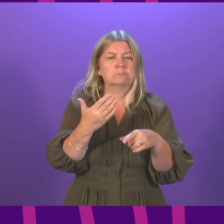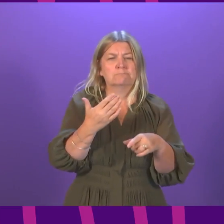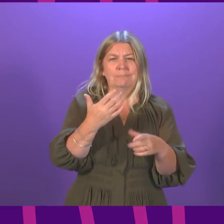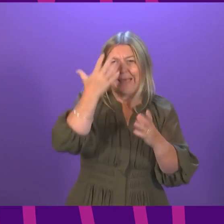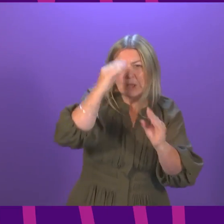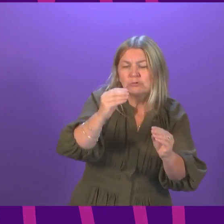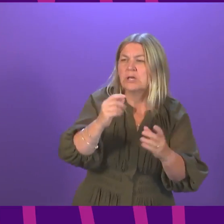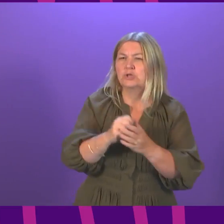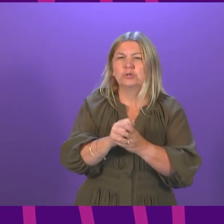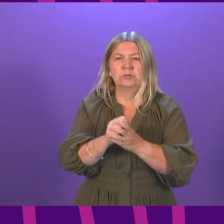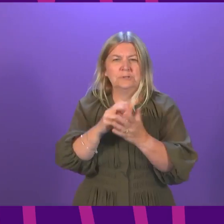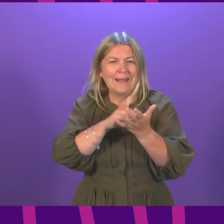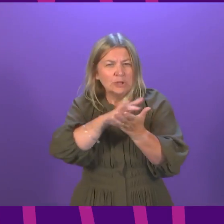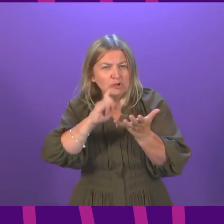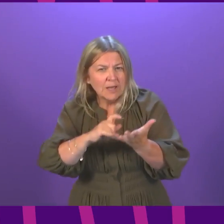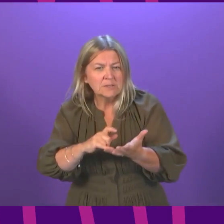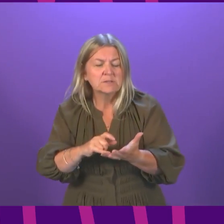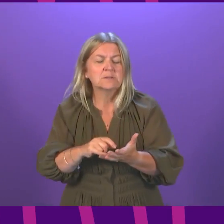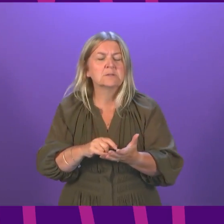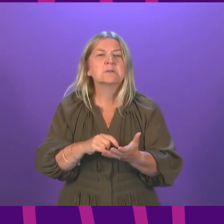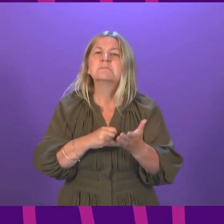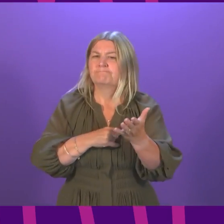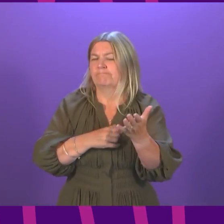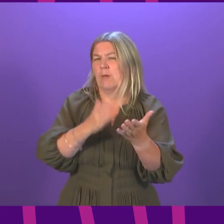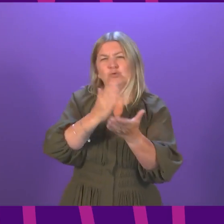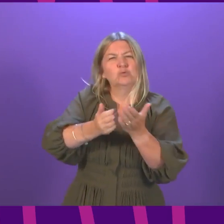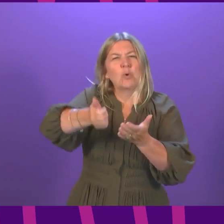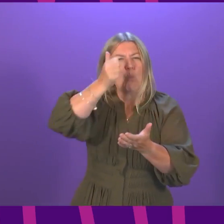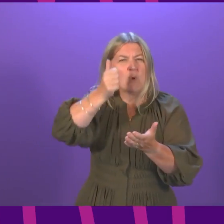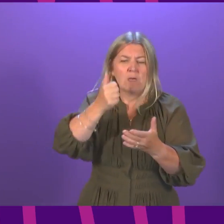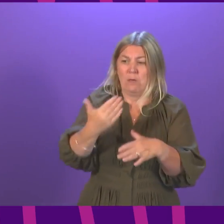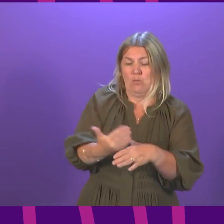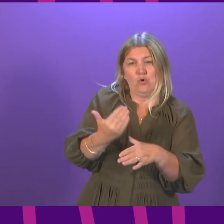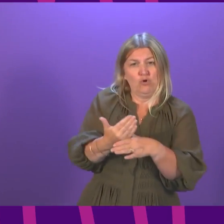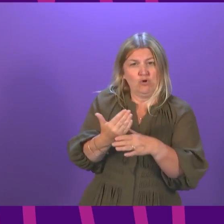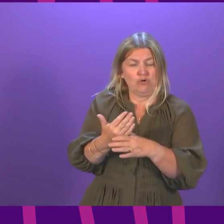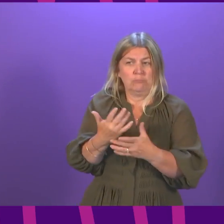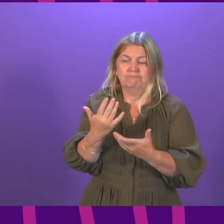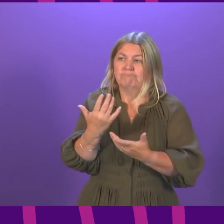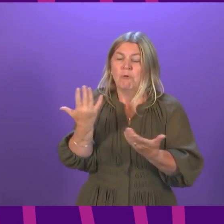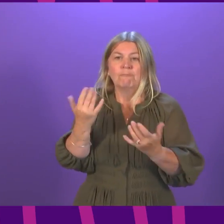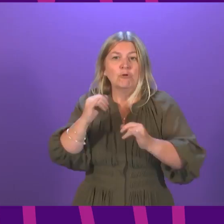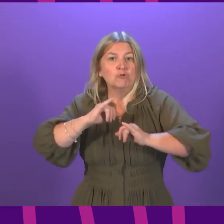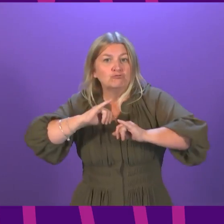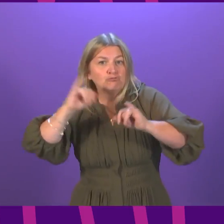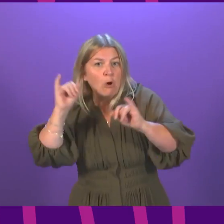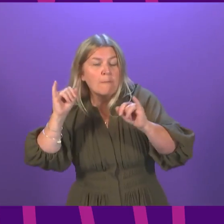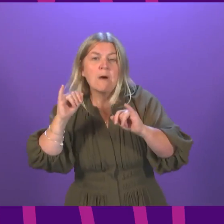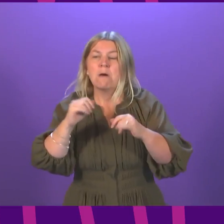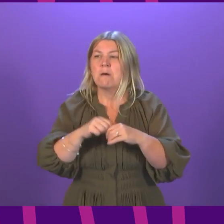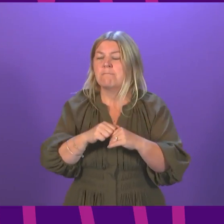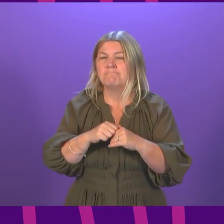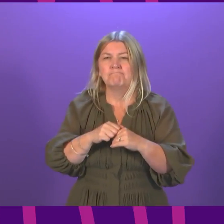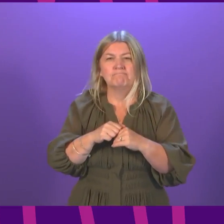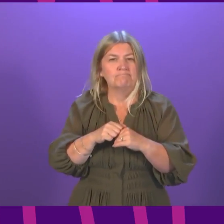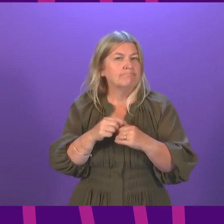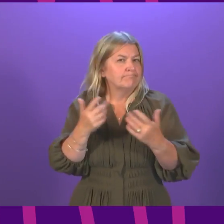will be aware of the work around— —trauma-informed nation, which is, in essence, about asking